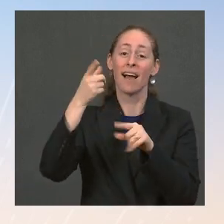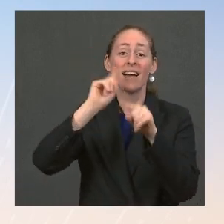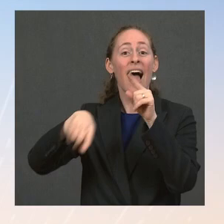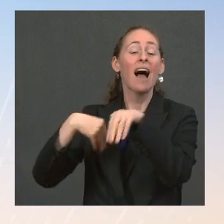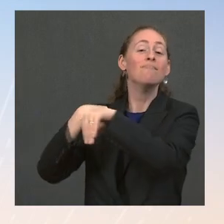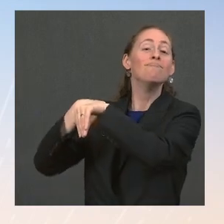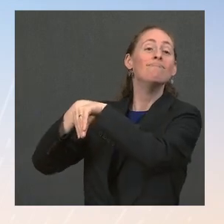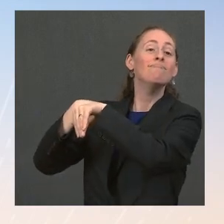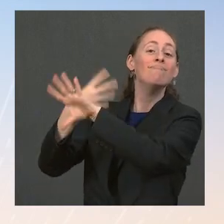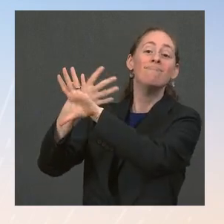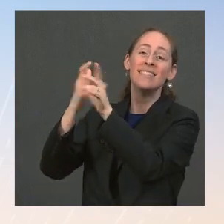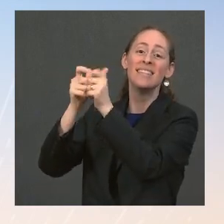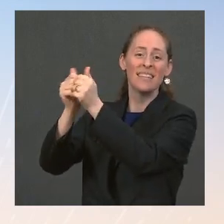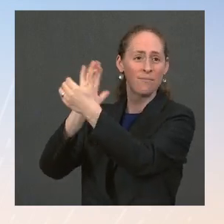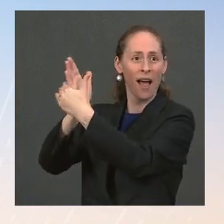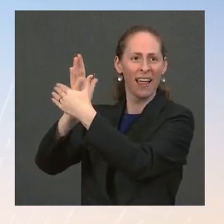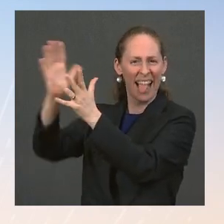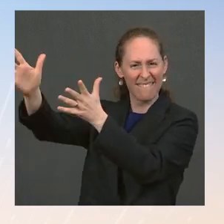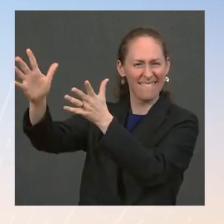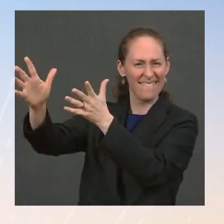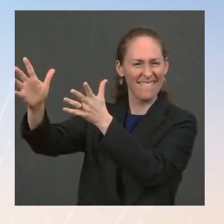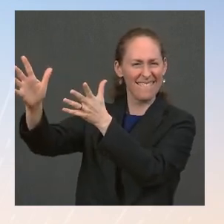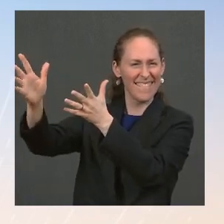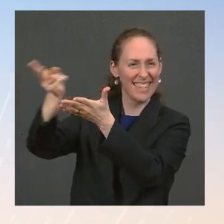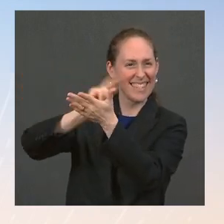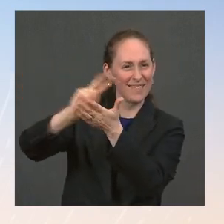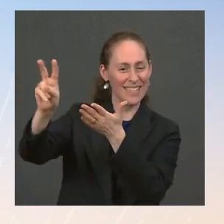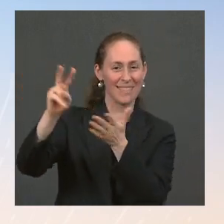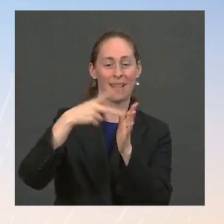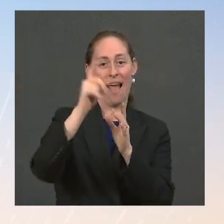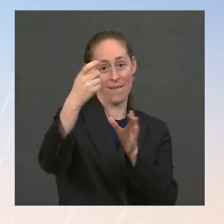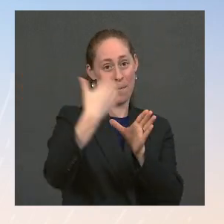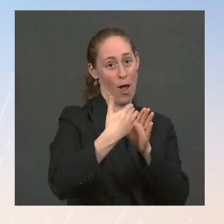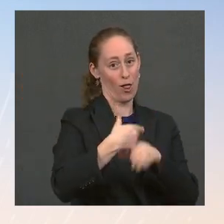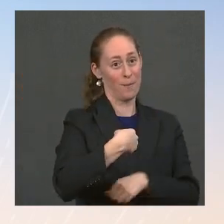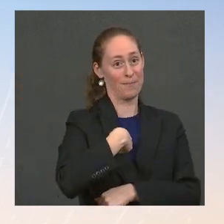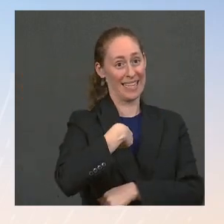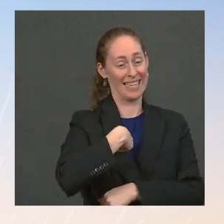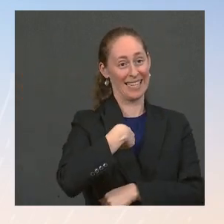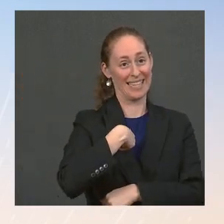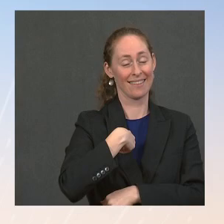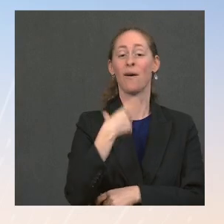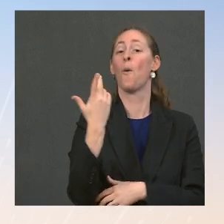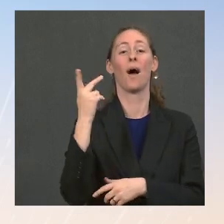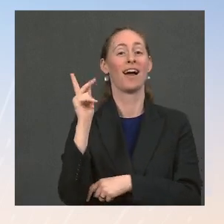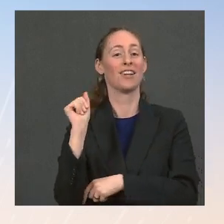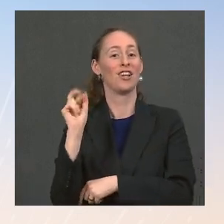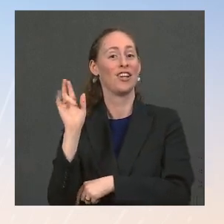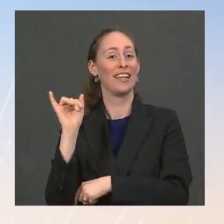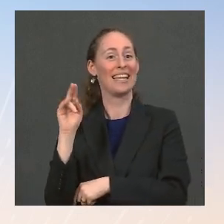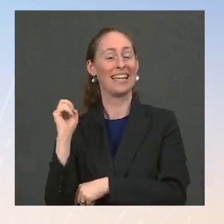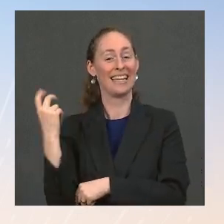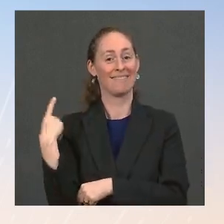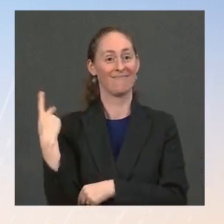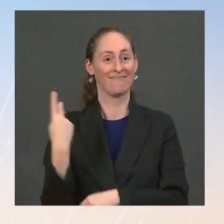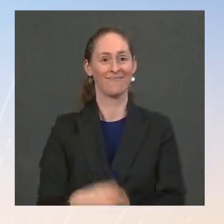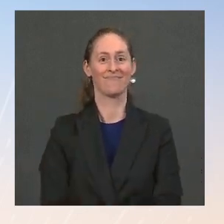Bother me, Karine, Chris. And just to embarrass him a little bit, I got him a little special sash --